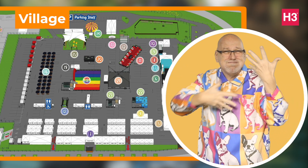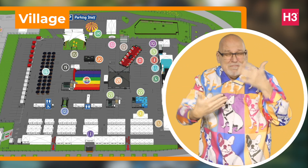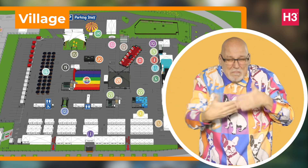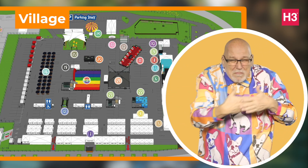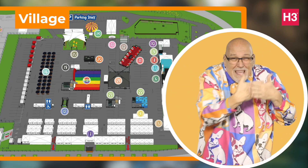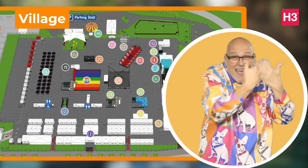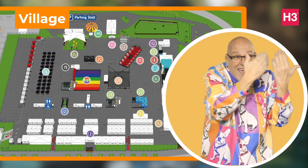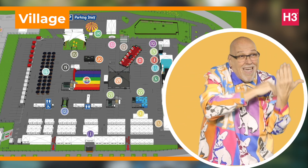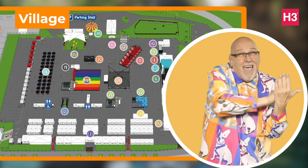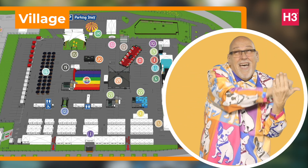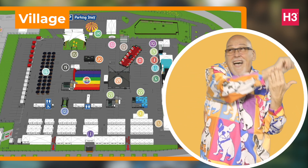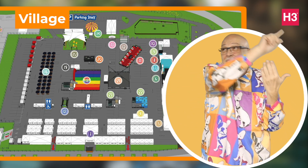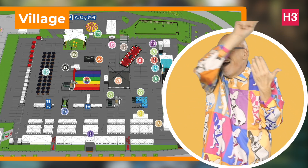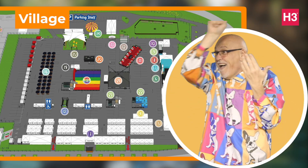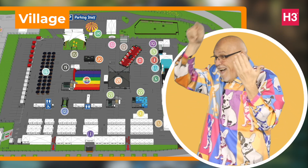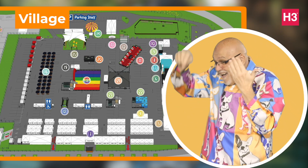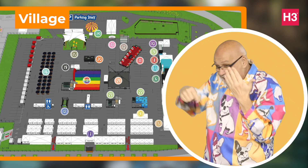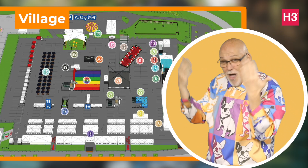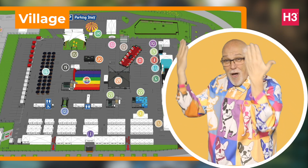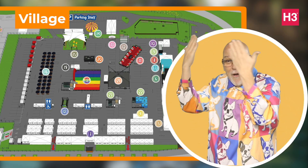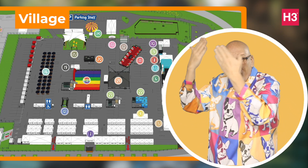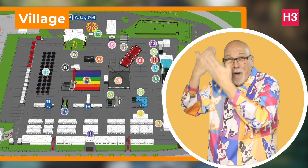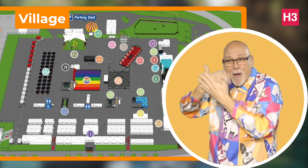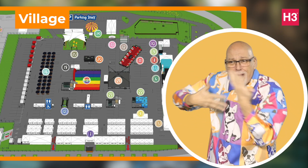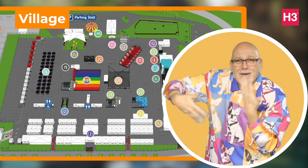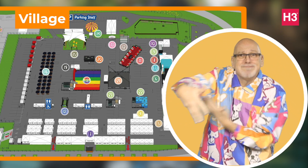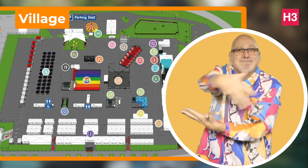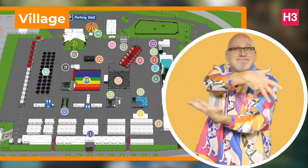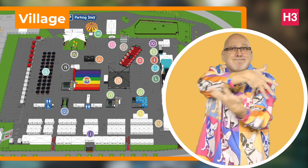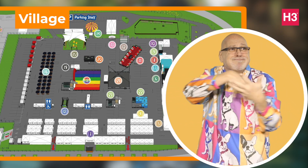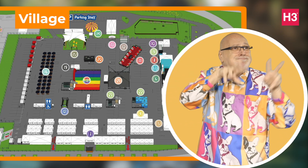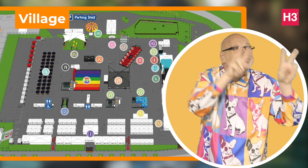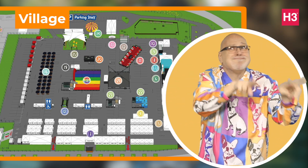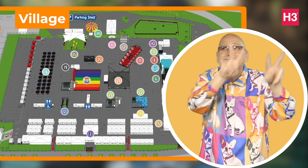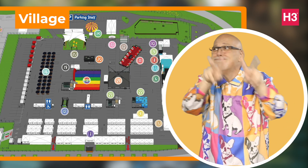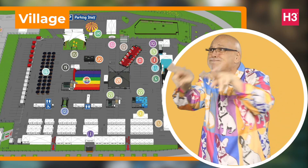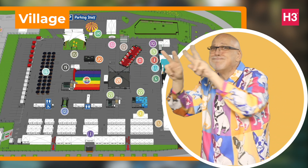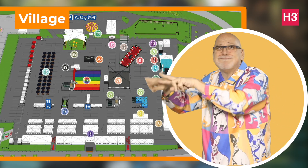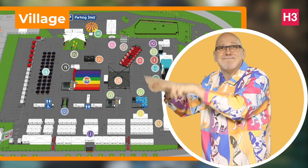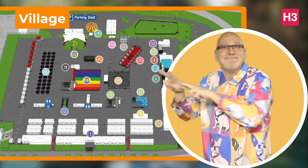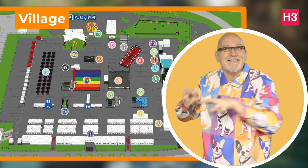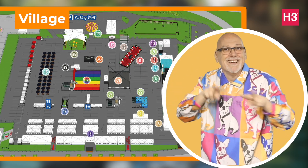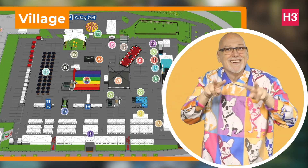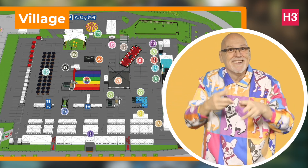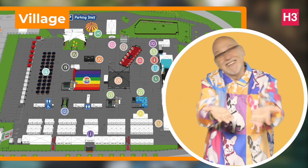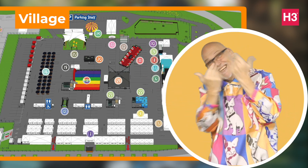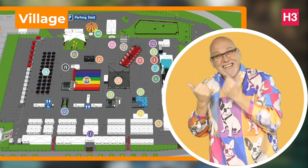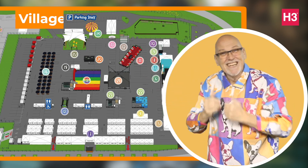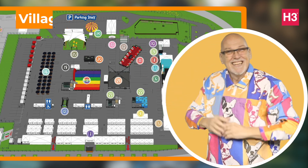in a day filled with excitement, culture, and endless discoveries!